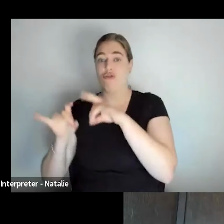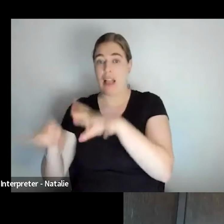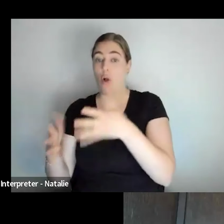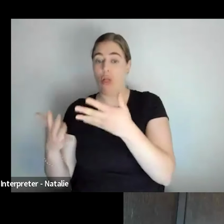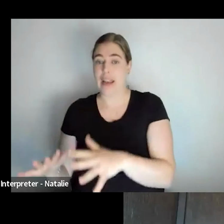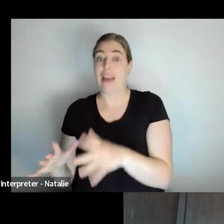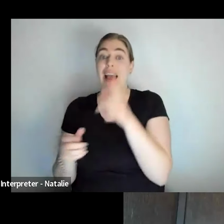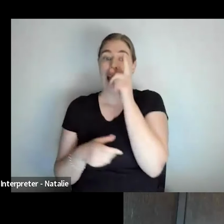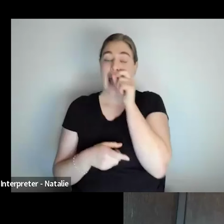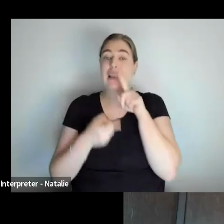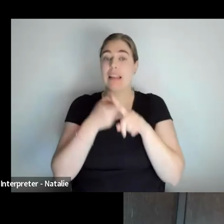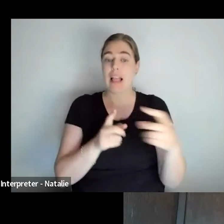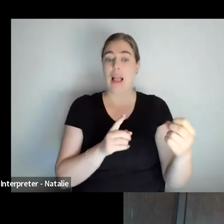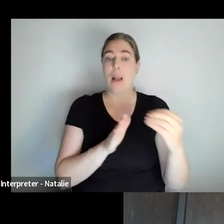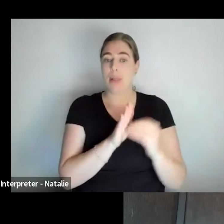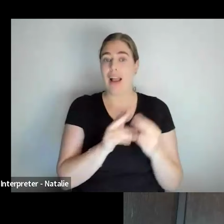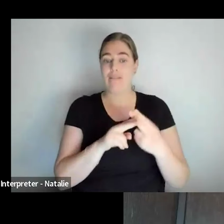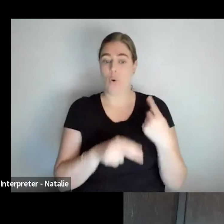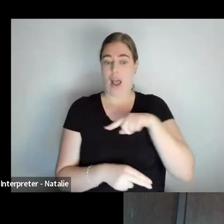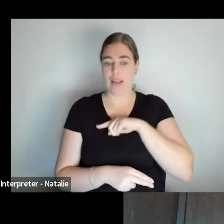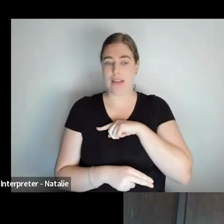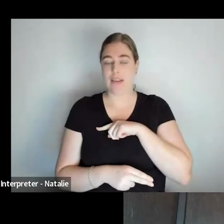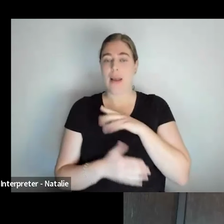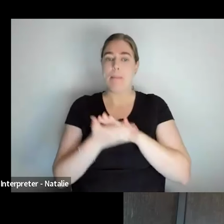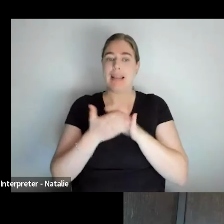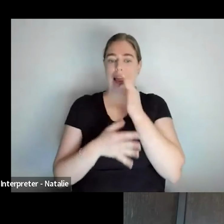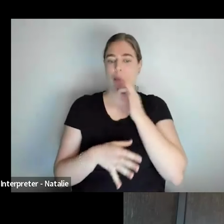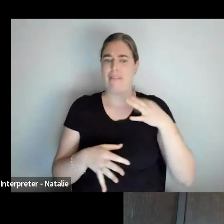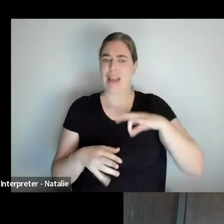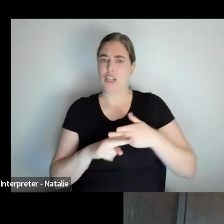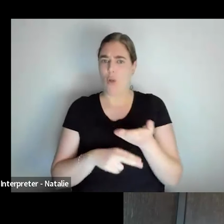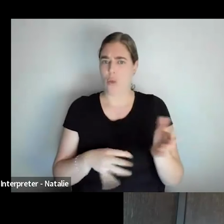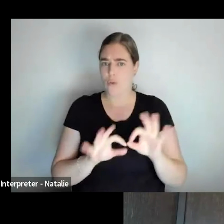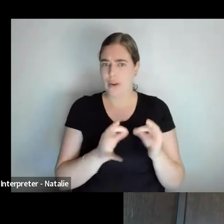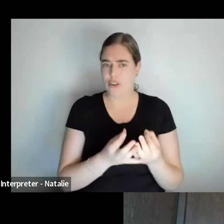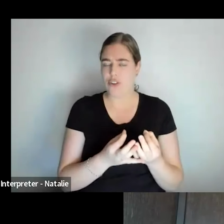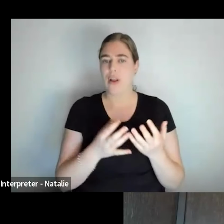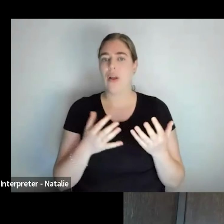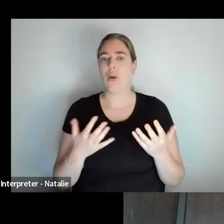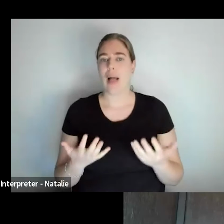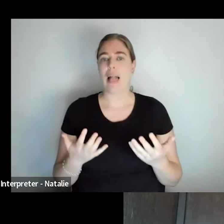means in terms of a competitive advantage. I guess those people who do receive multi-year